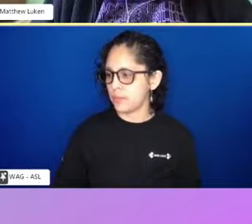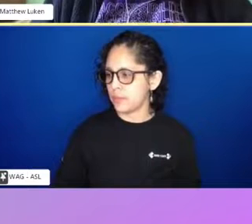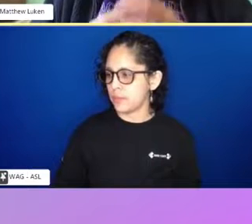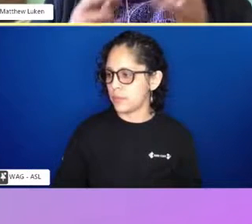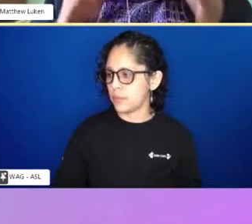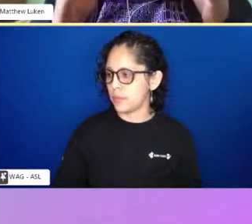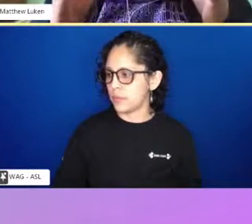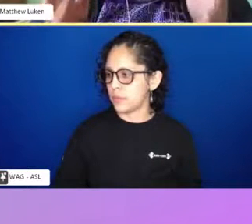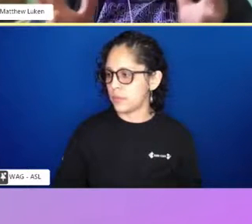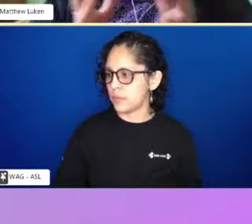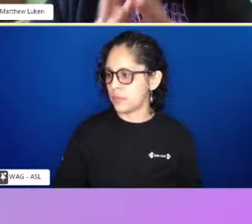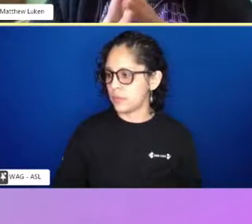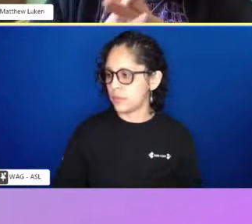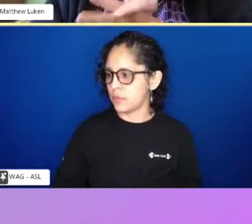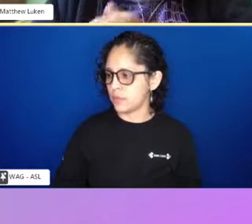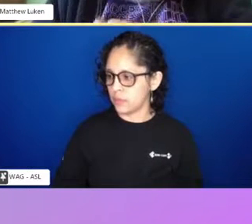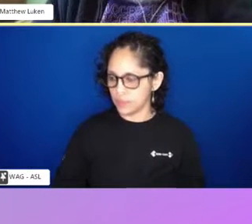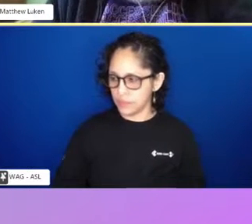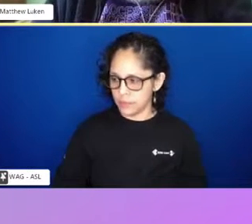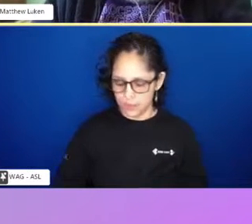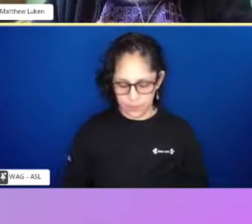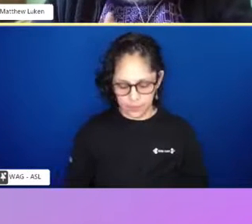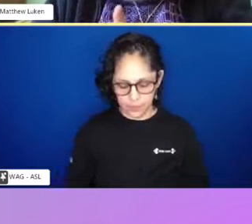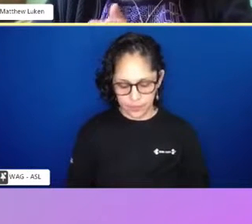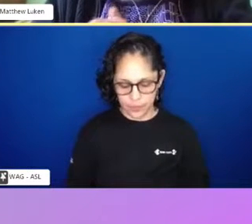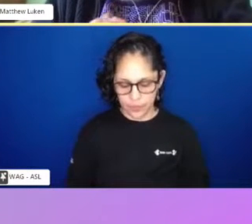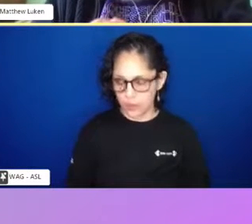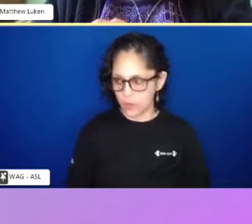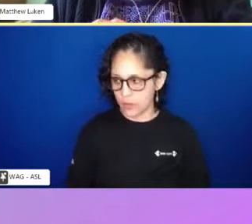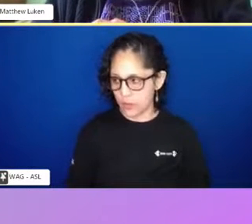inclusivity usability, and accessibility.